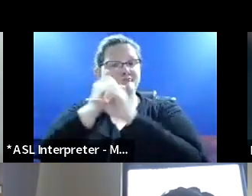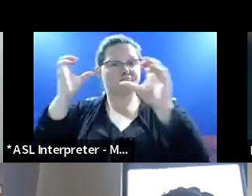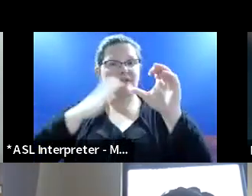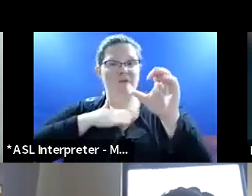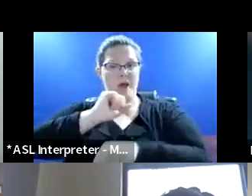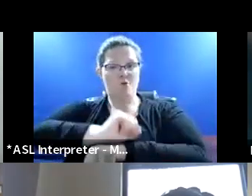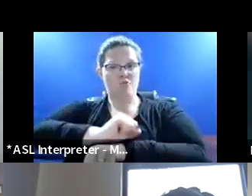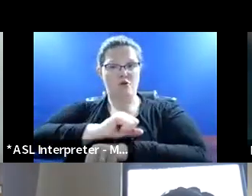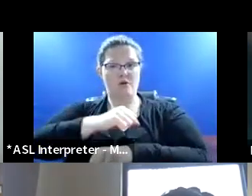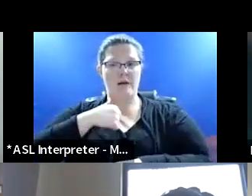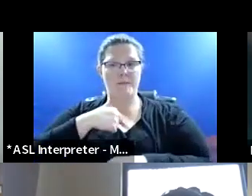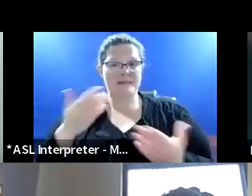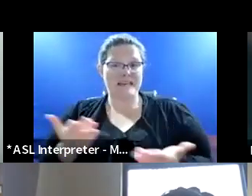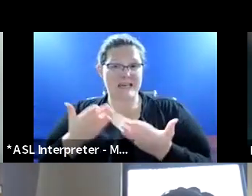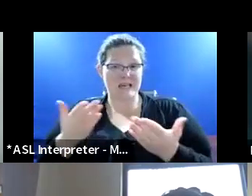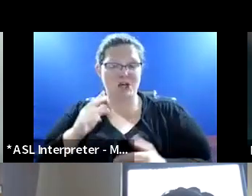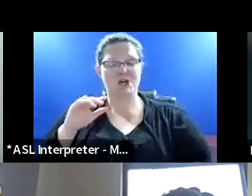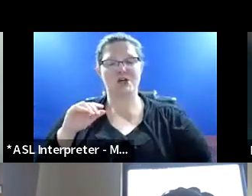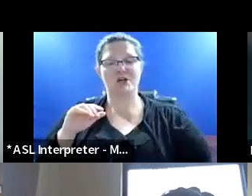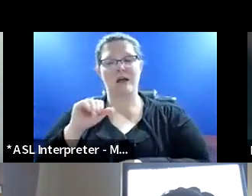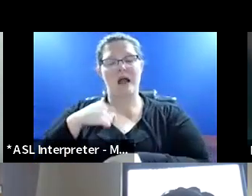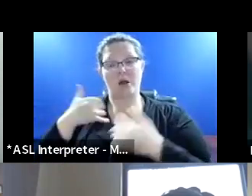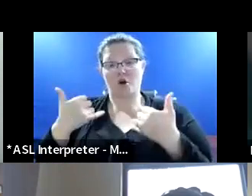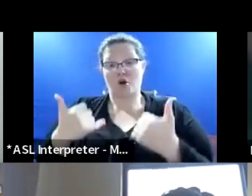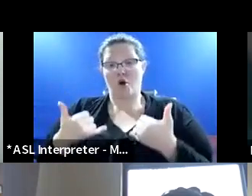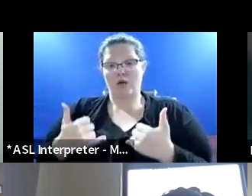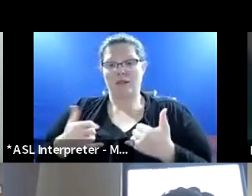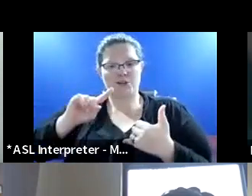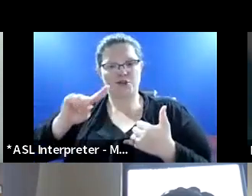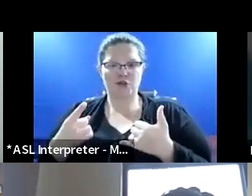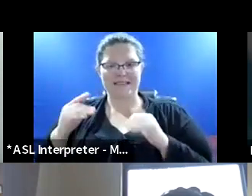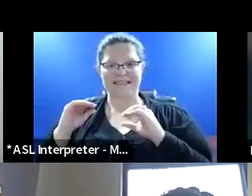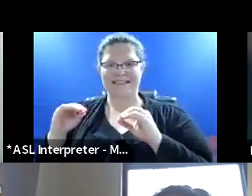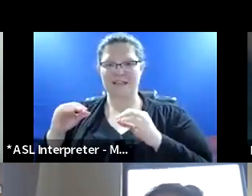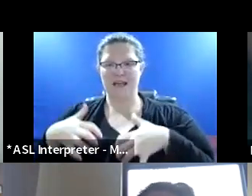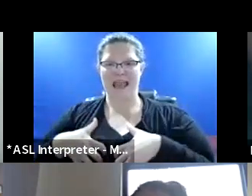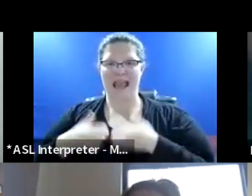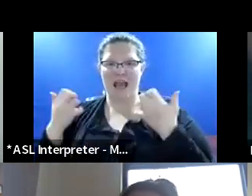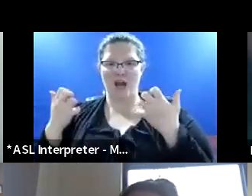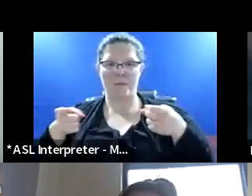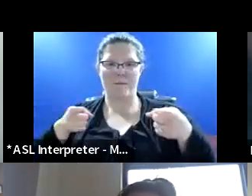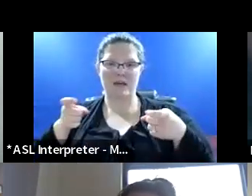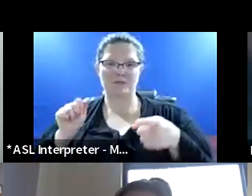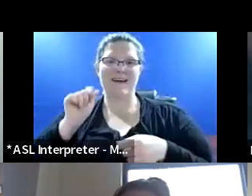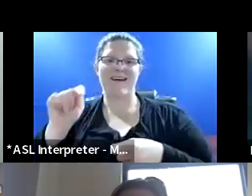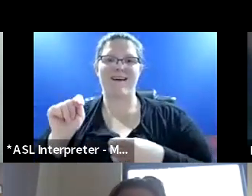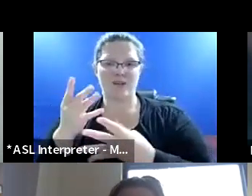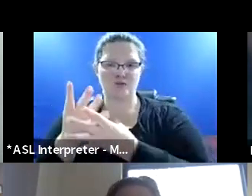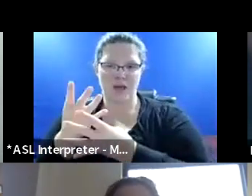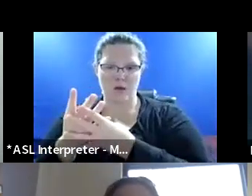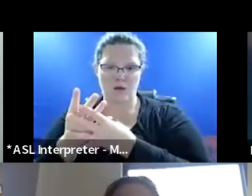WE'RE JUST OFF GREAT LAKES SO WE DO HAVE LAKE AFFECT SNOW.